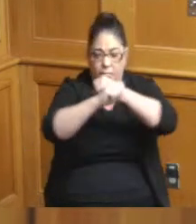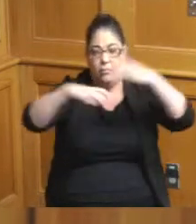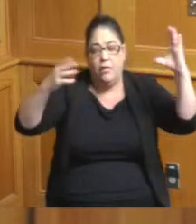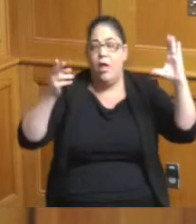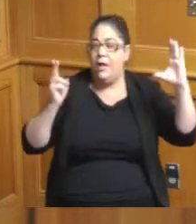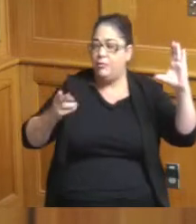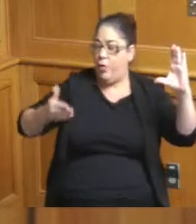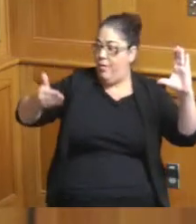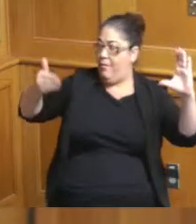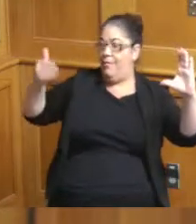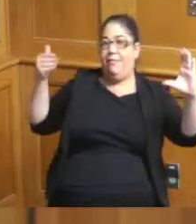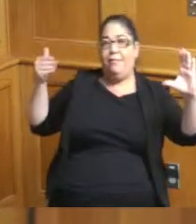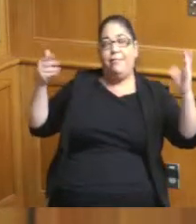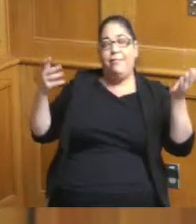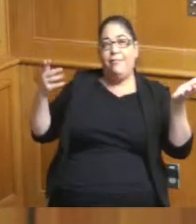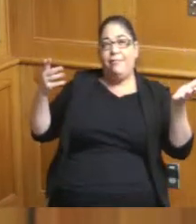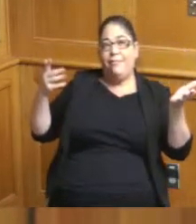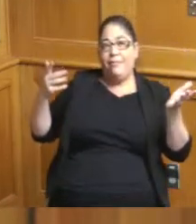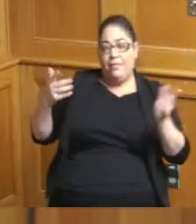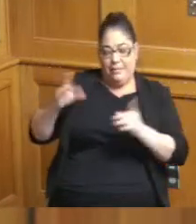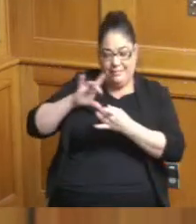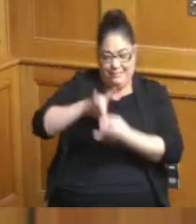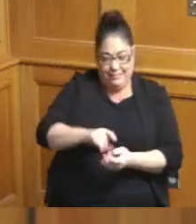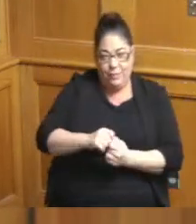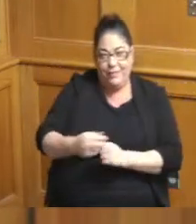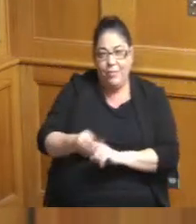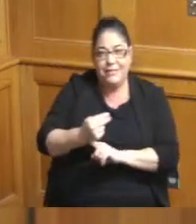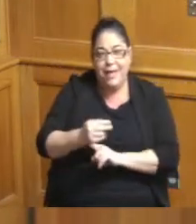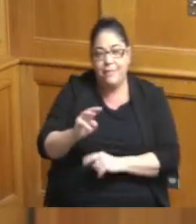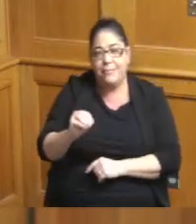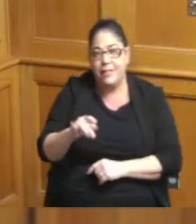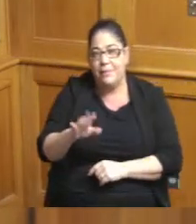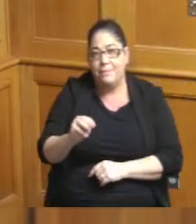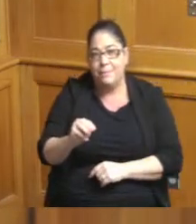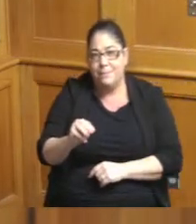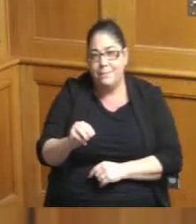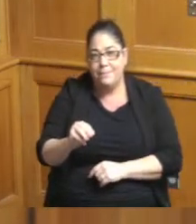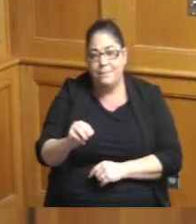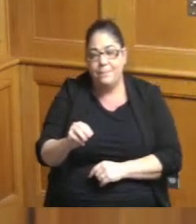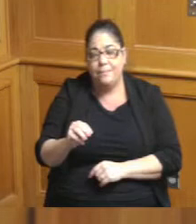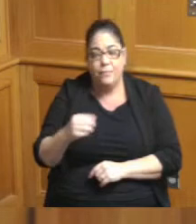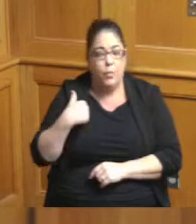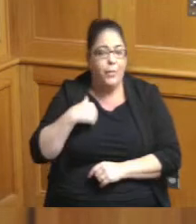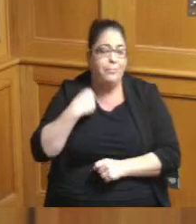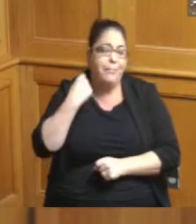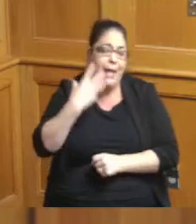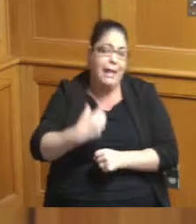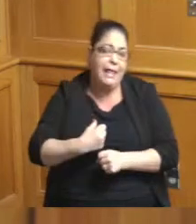especially when it comes to the Millennium Hotel because we had years of conversations about this